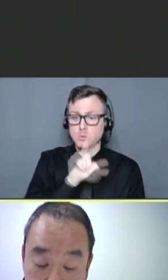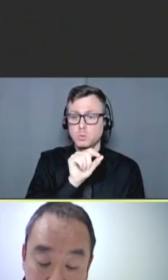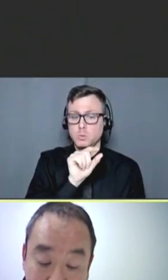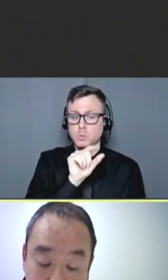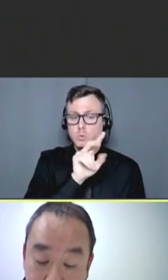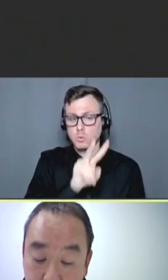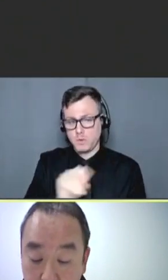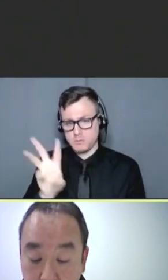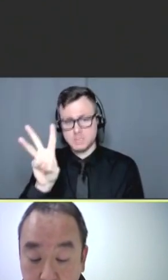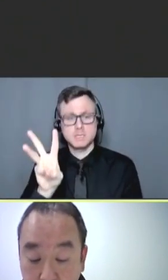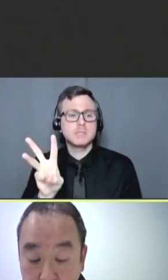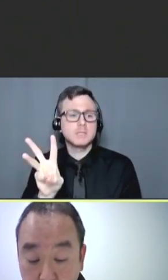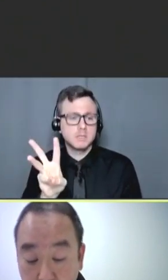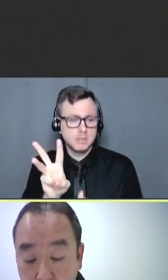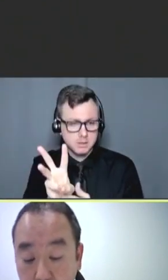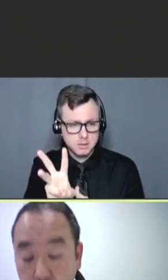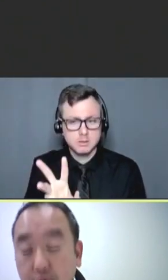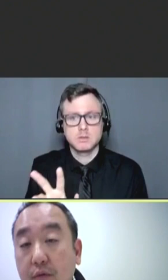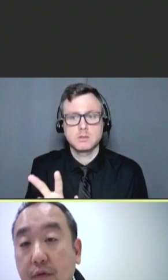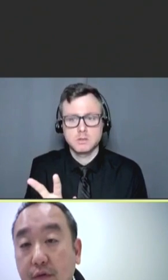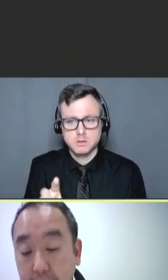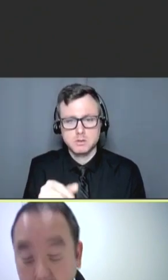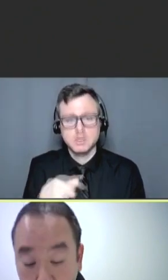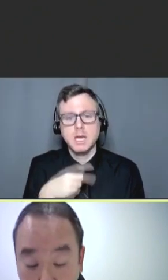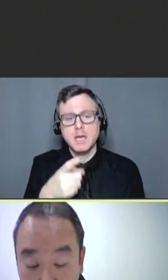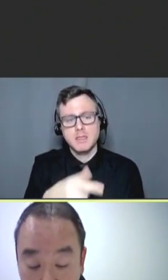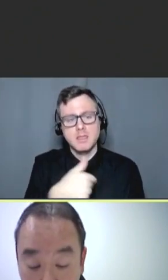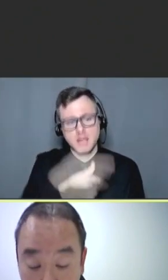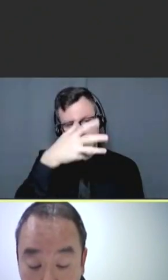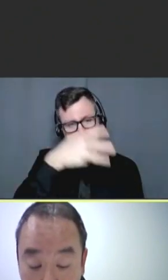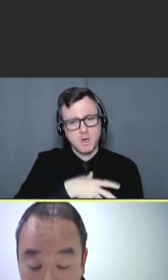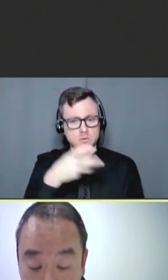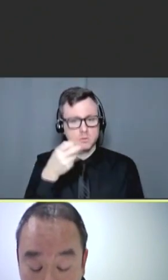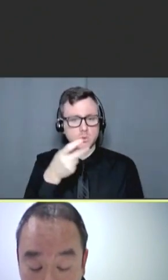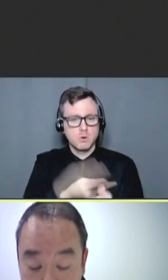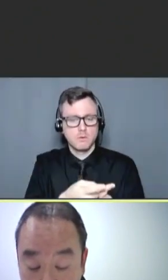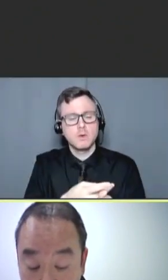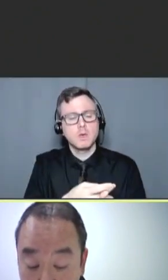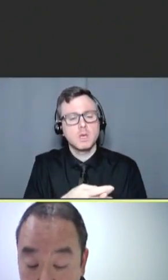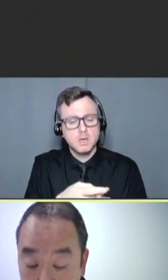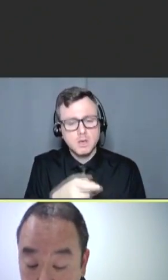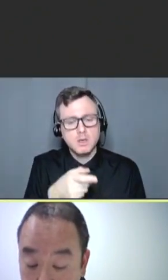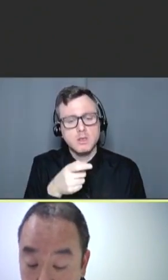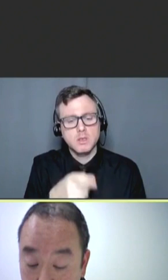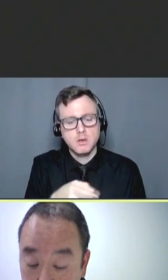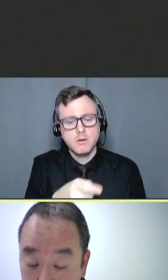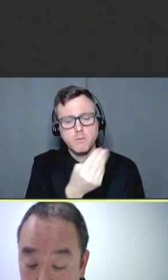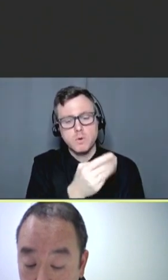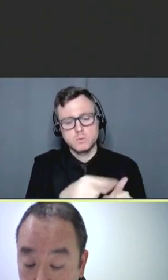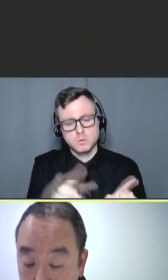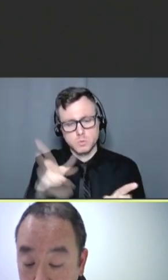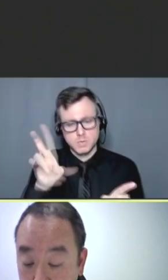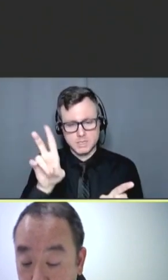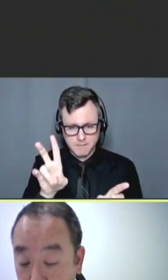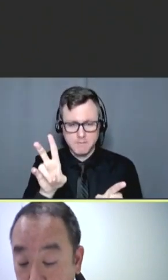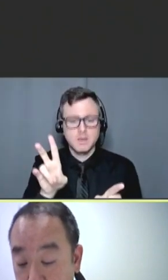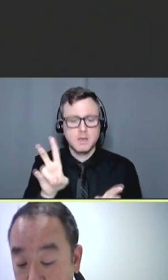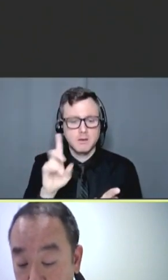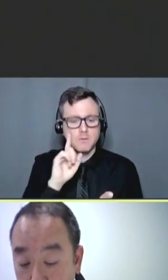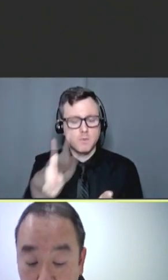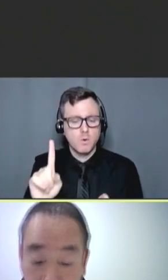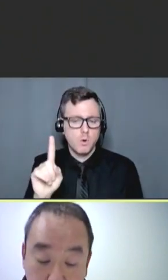to 27 years of age, when approval for males was obtained in 2009. So, in addition to reporting